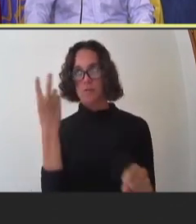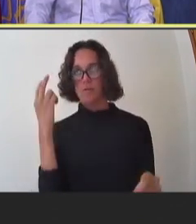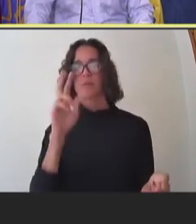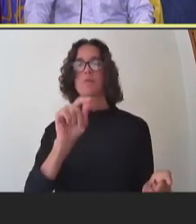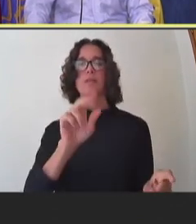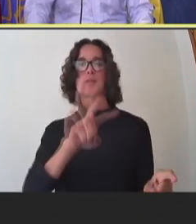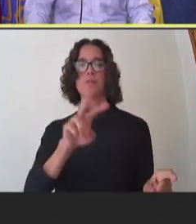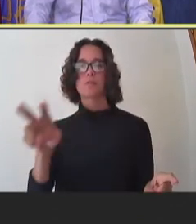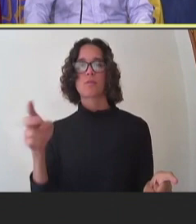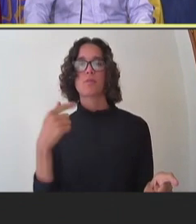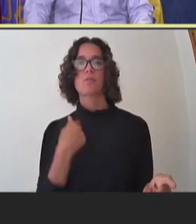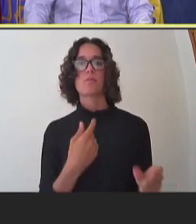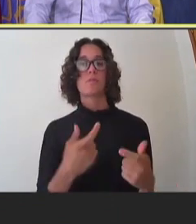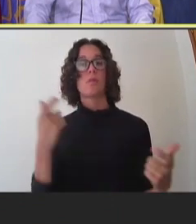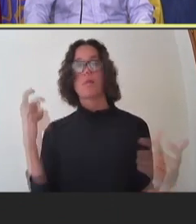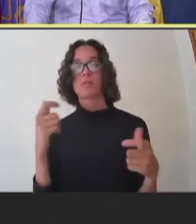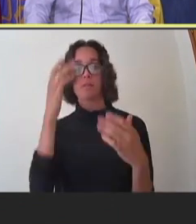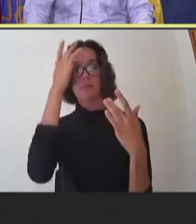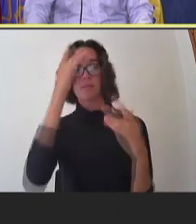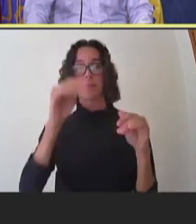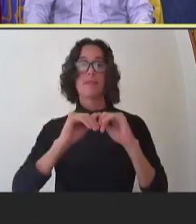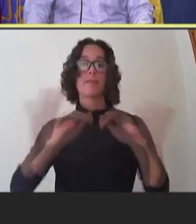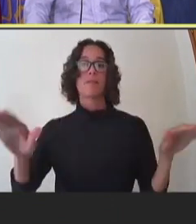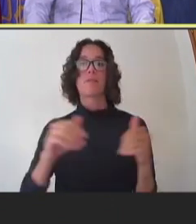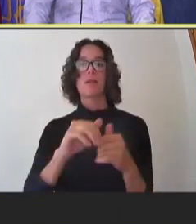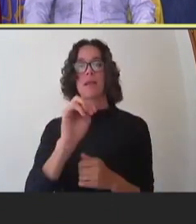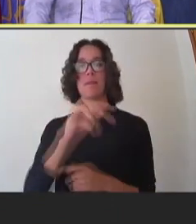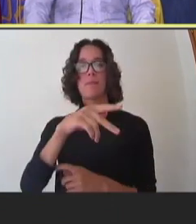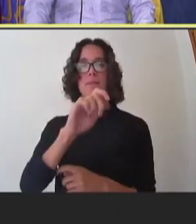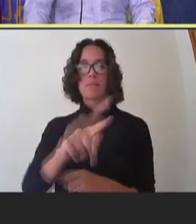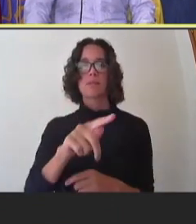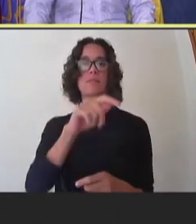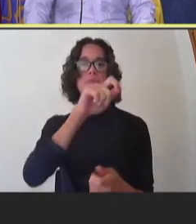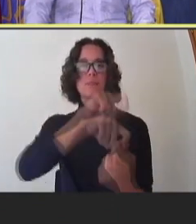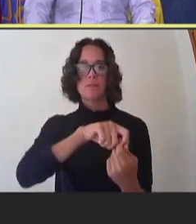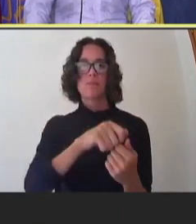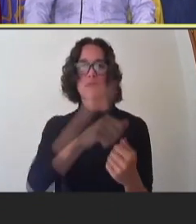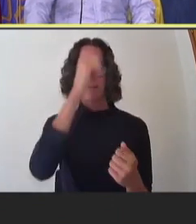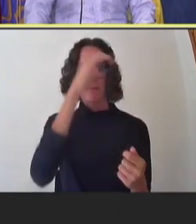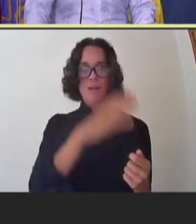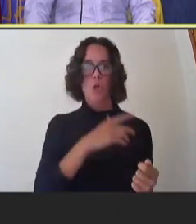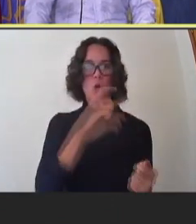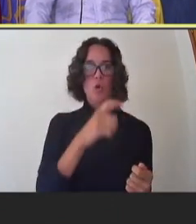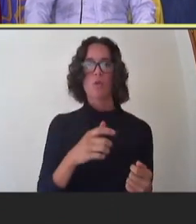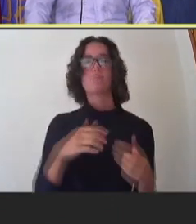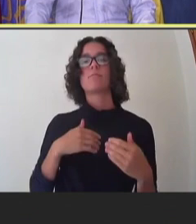transmission in the United States among men who have sex with men. In DRC at the moment, clade I